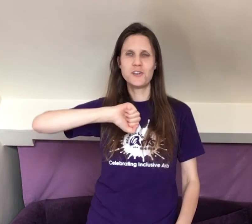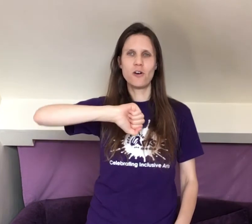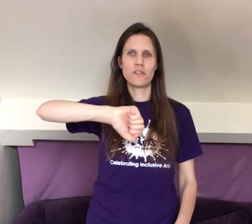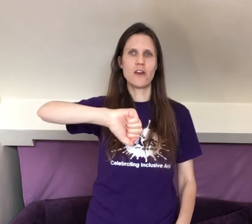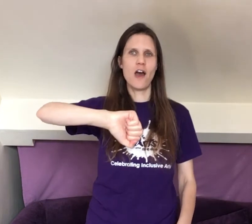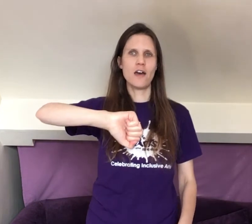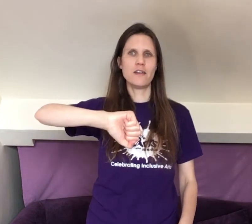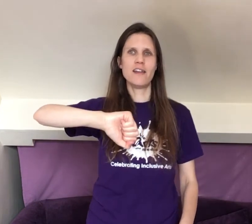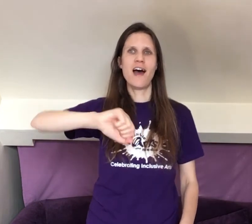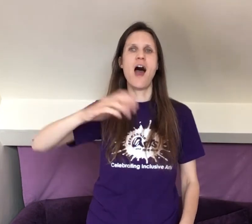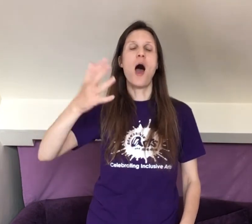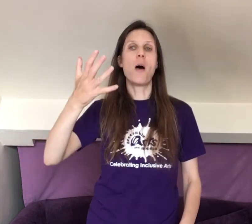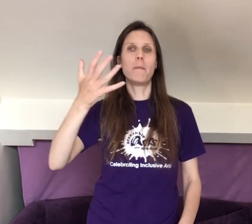Your turn.